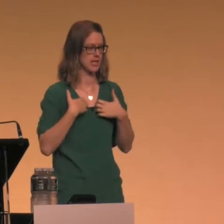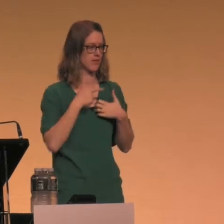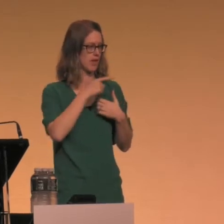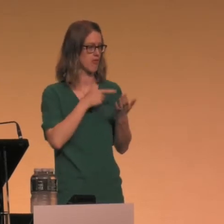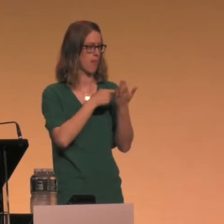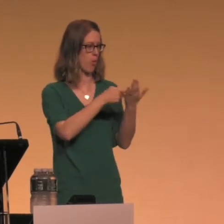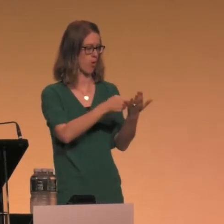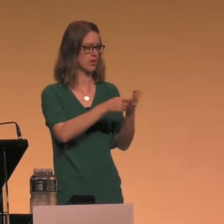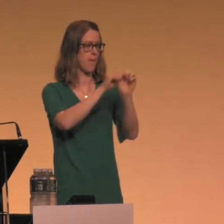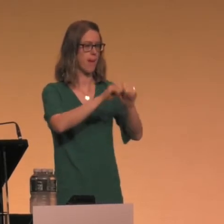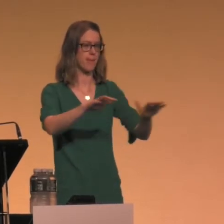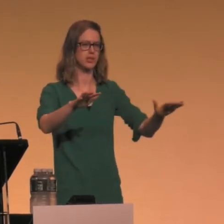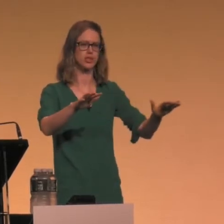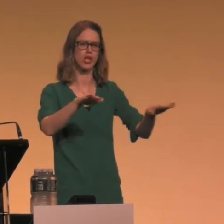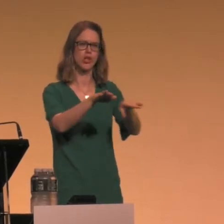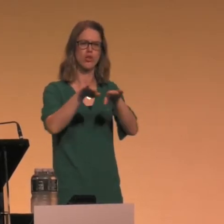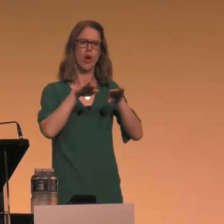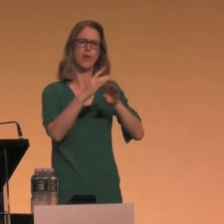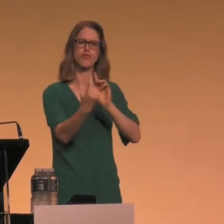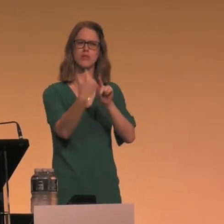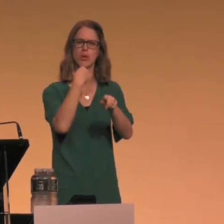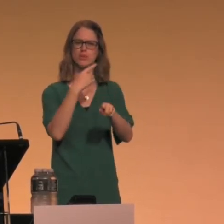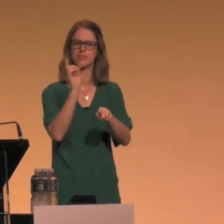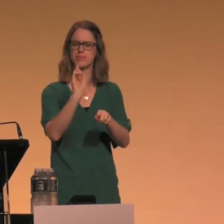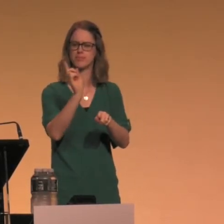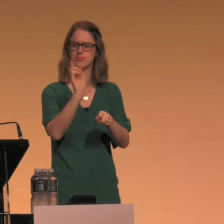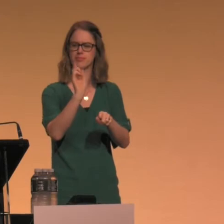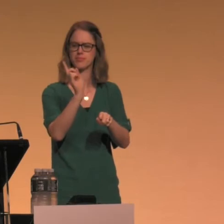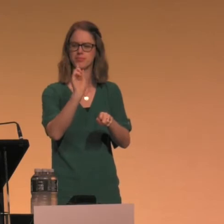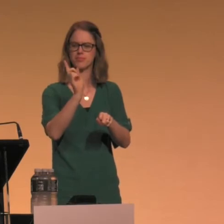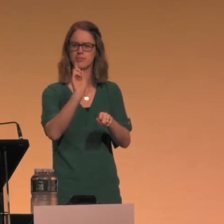I think the most common response to us--